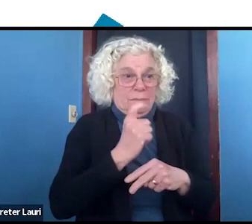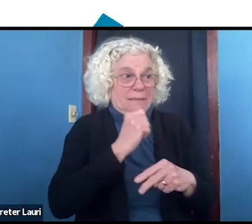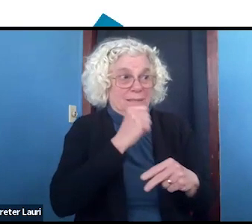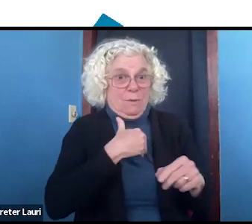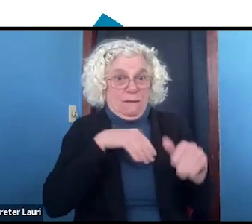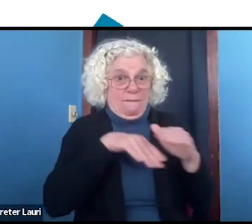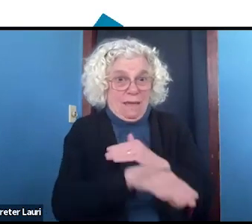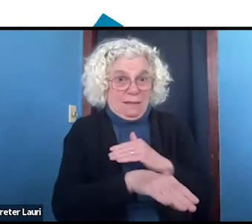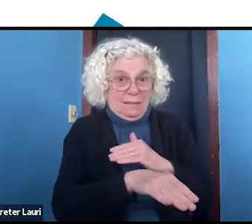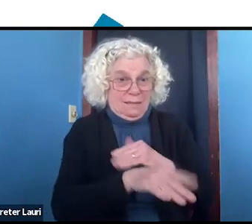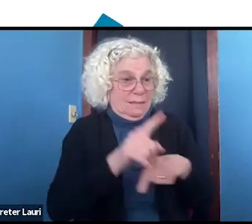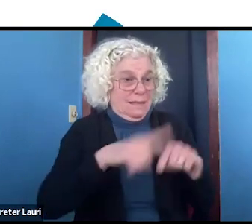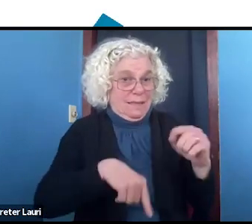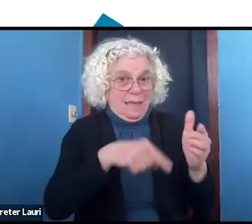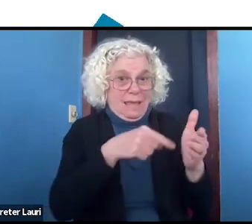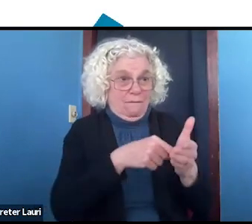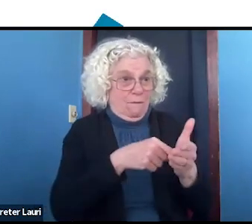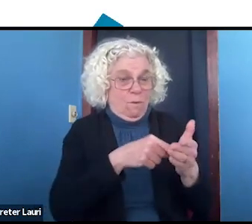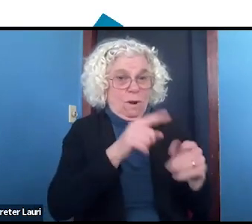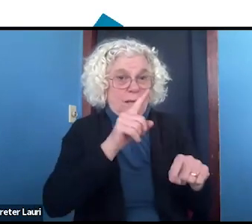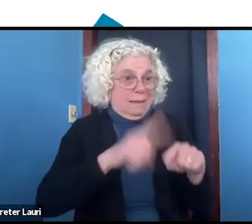to affordable, acceptable and appropriate care.